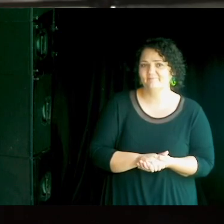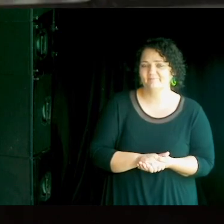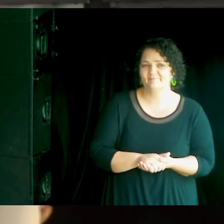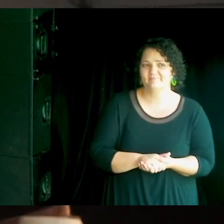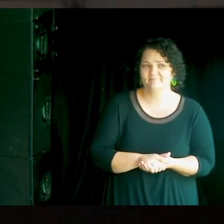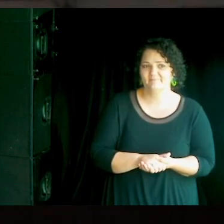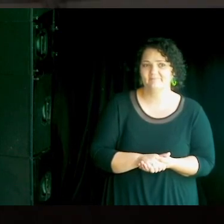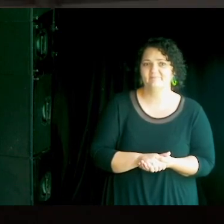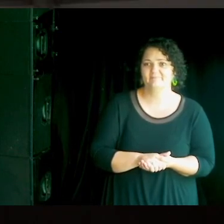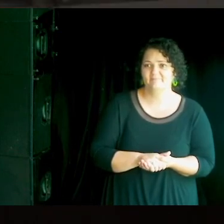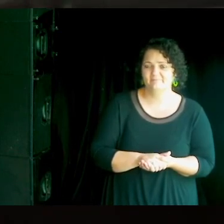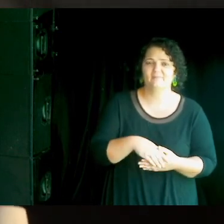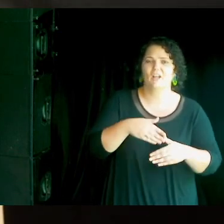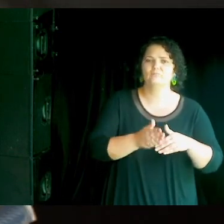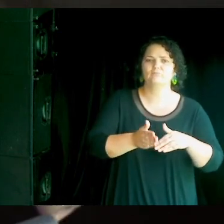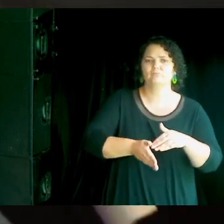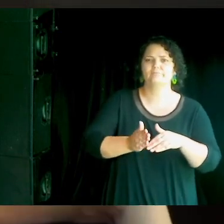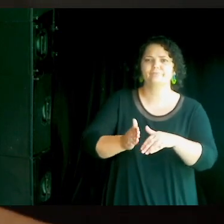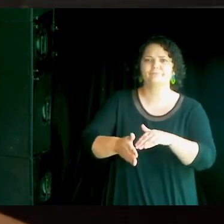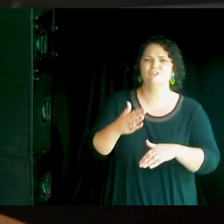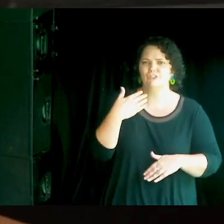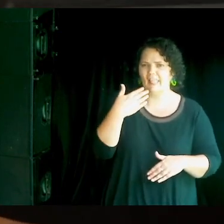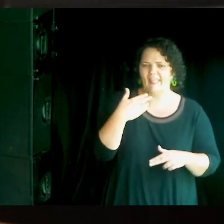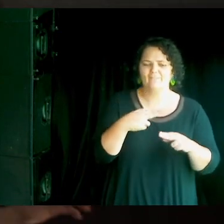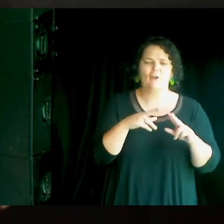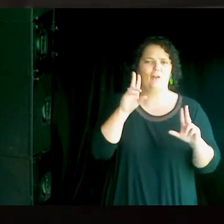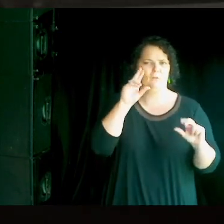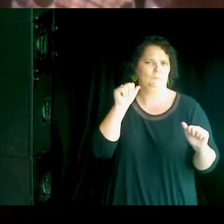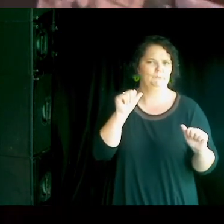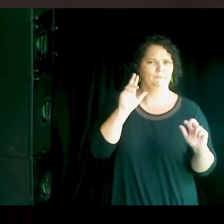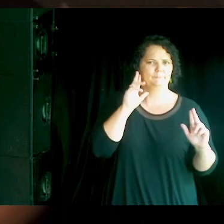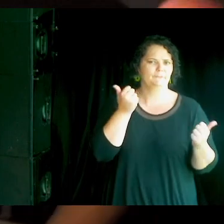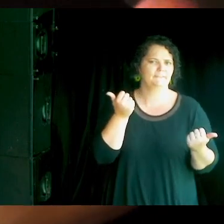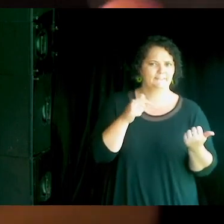chop a bit of chili for decorations if you want to impress your mother-in-law